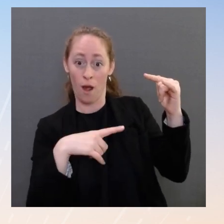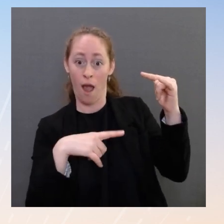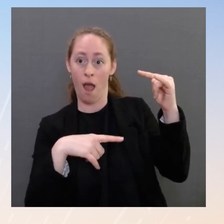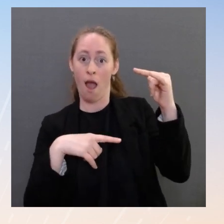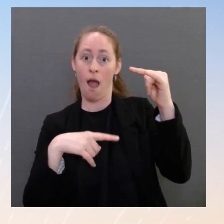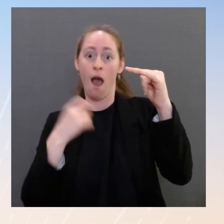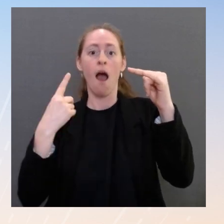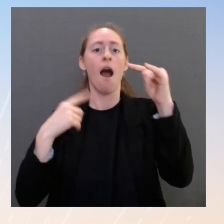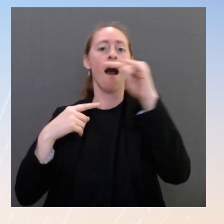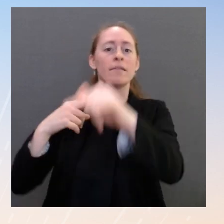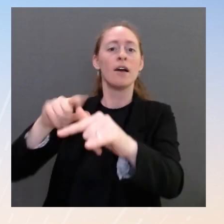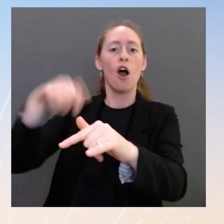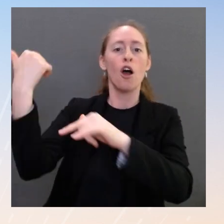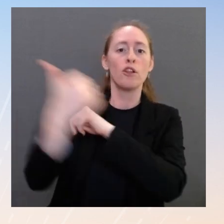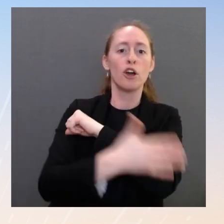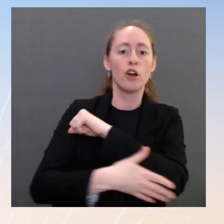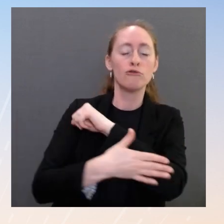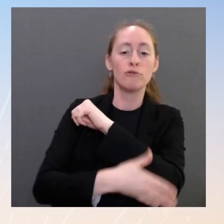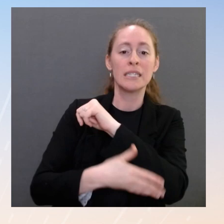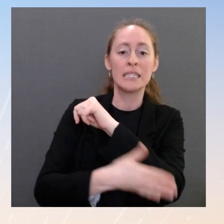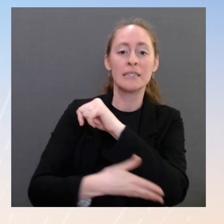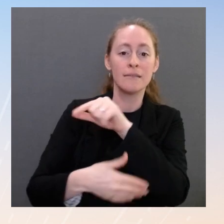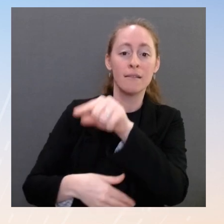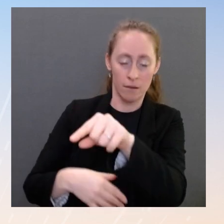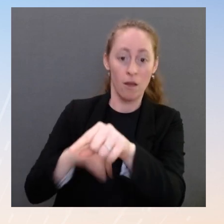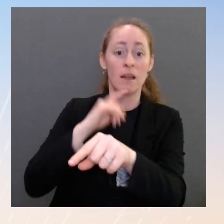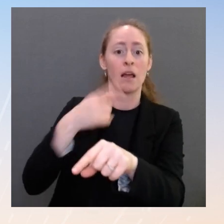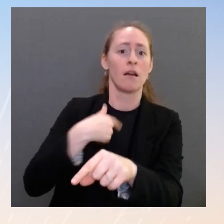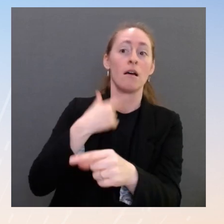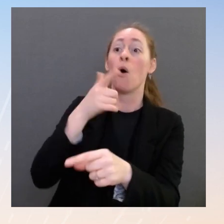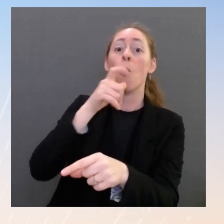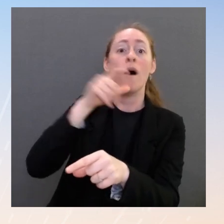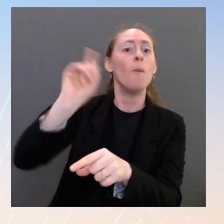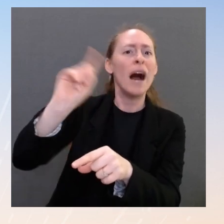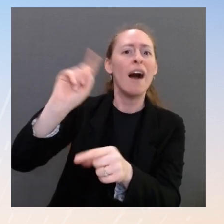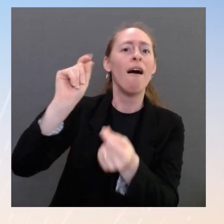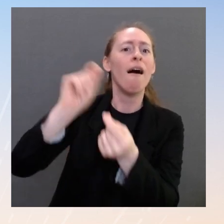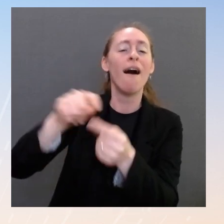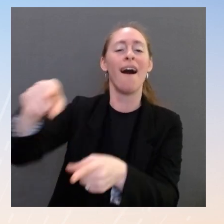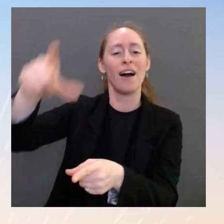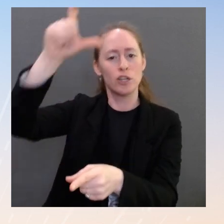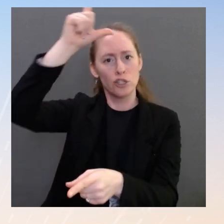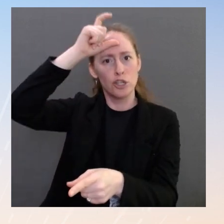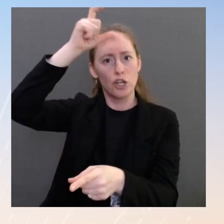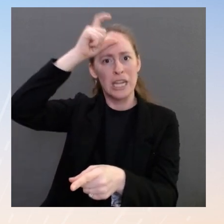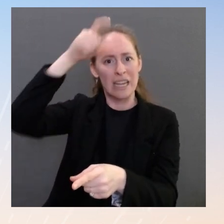for allowing the exchange to take place in their country. So, basically, over the last 24 hours --